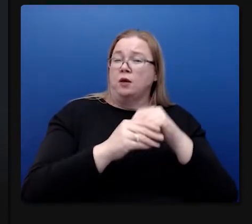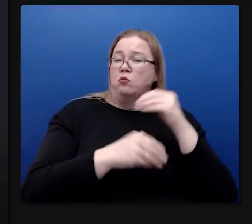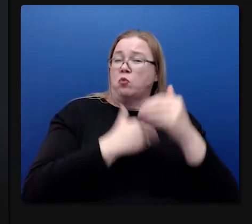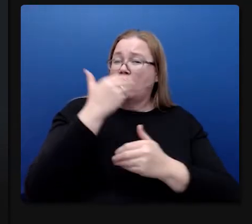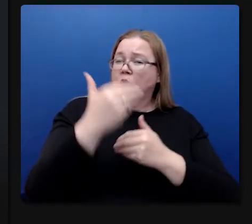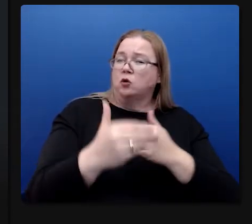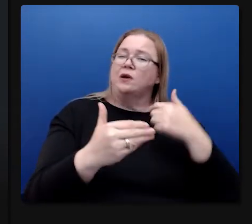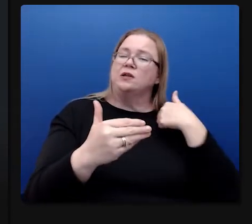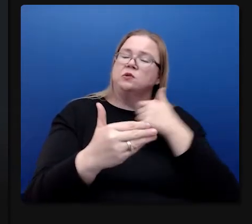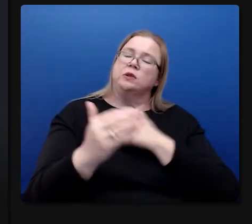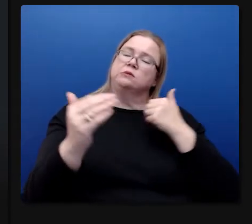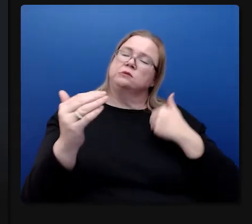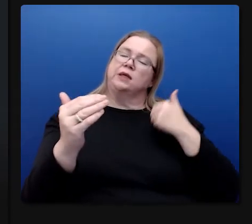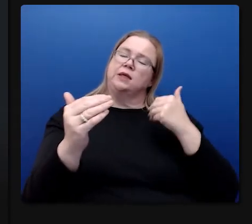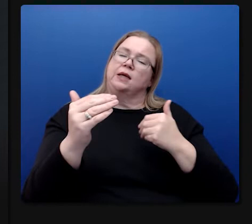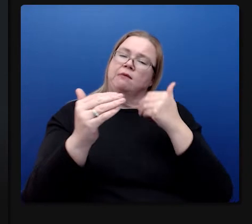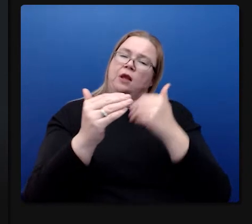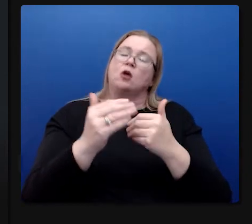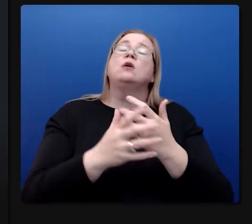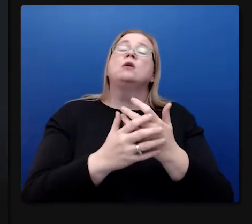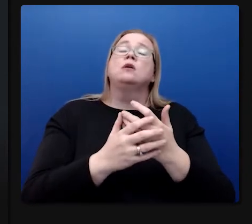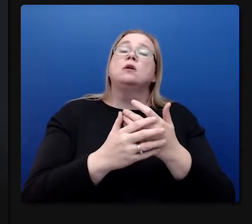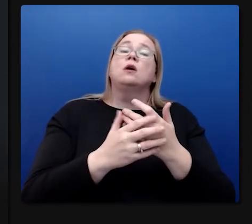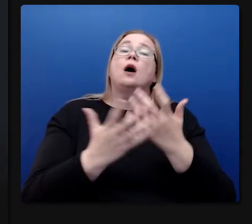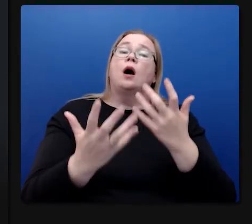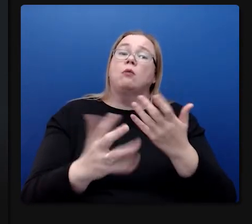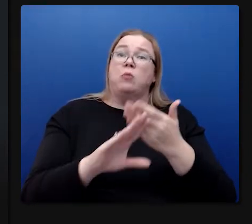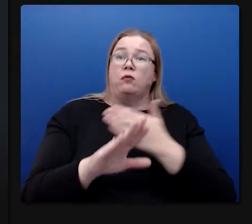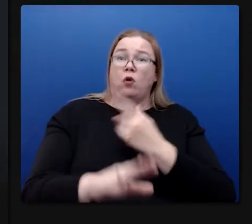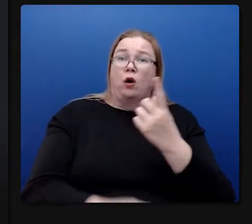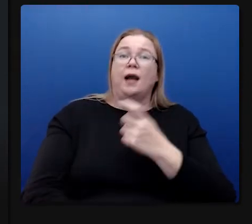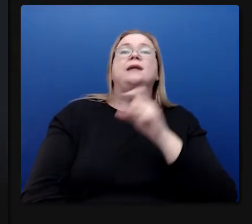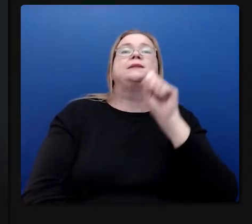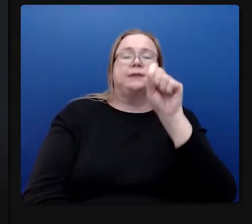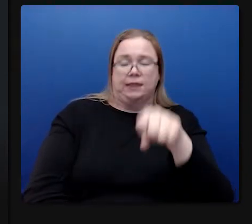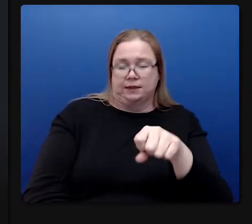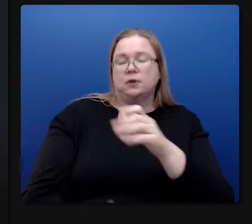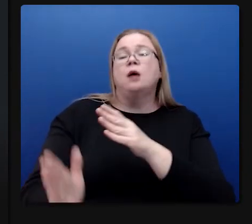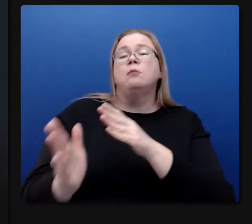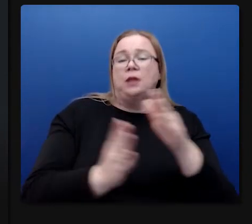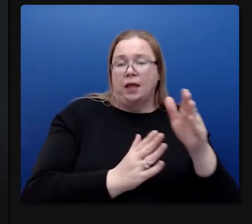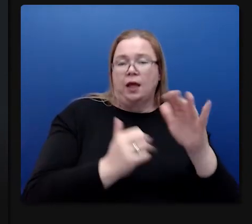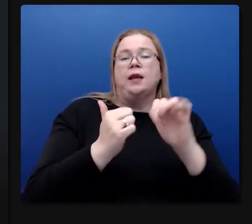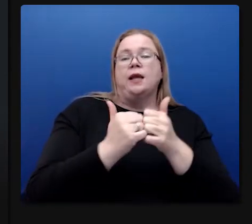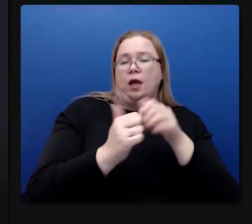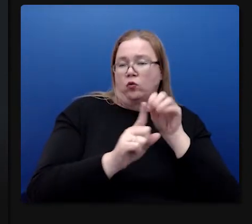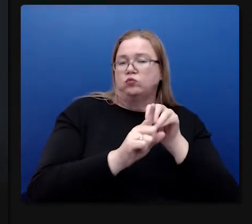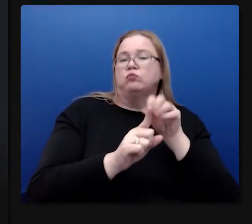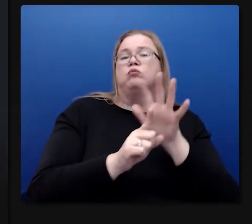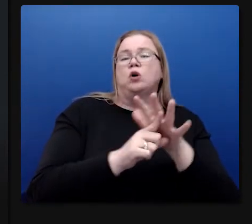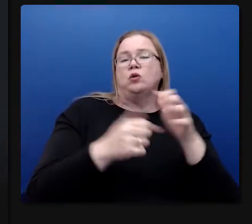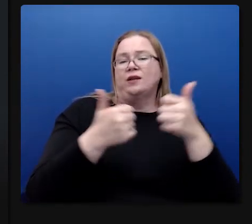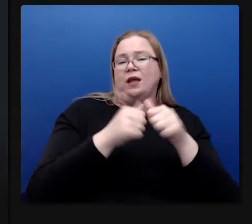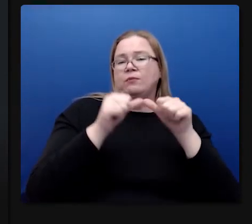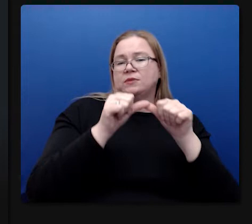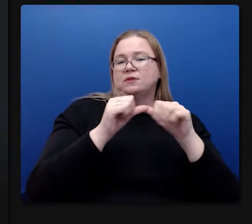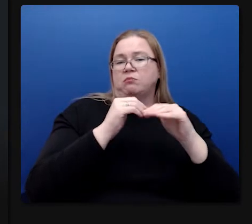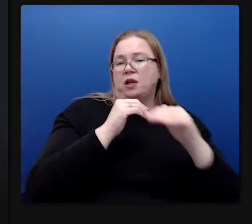we are getting there bit by bit. Before you ask, yes, we are planning how we can expose game sustainability telemetry